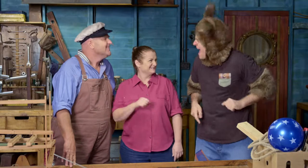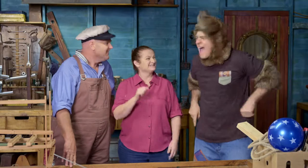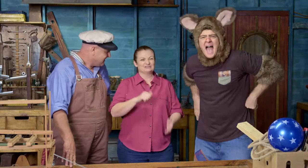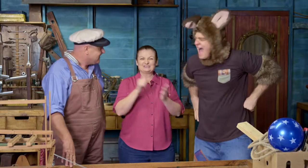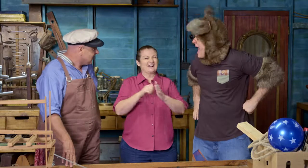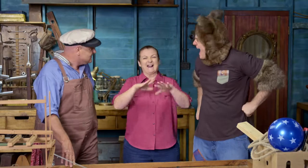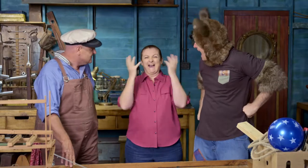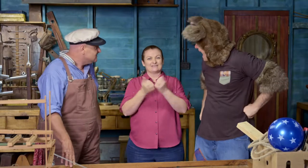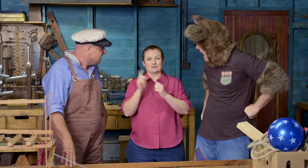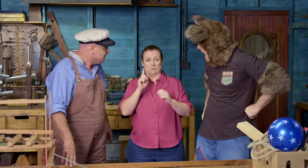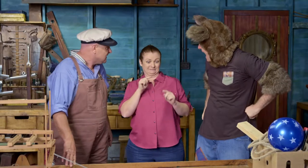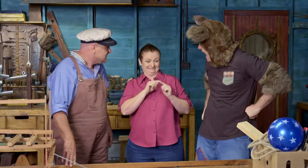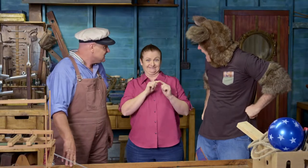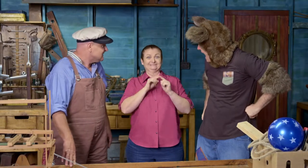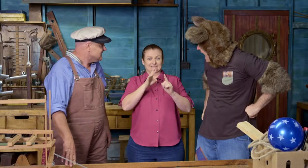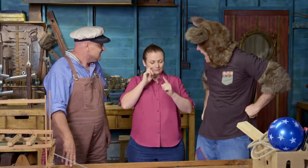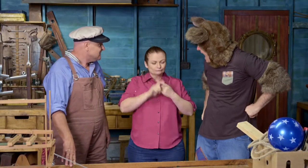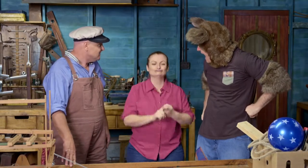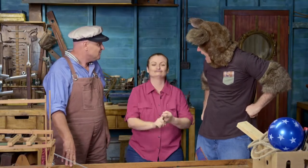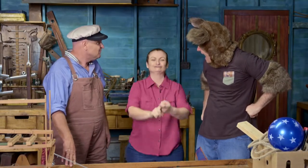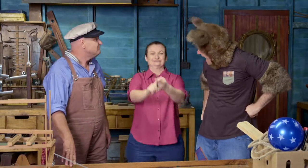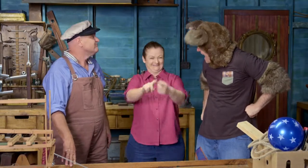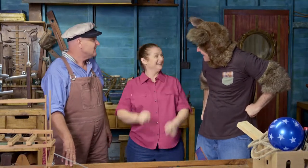That's right! You need something to make it move.